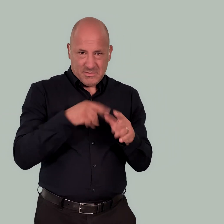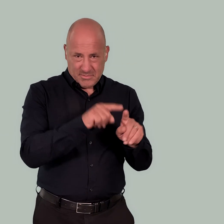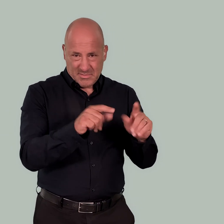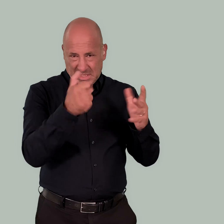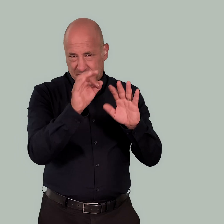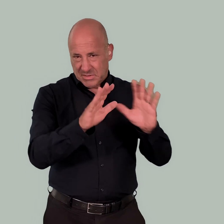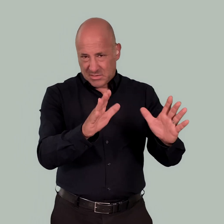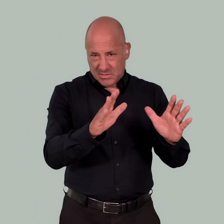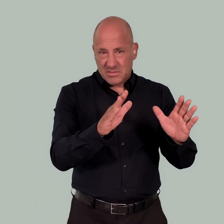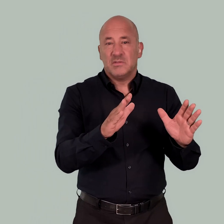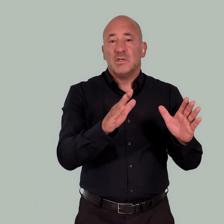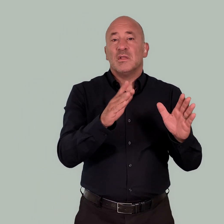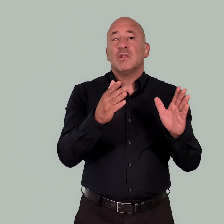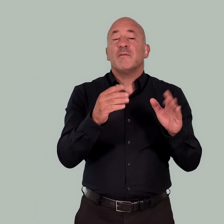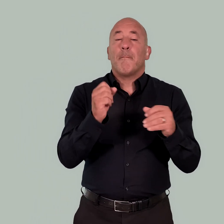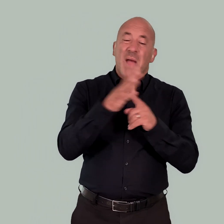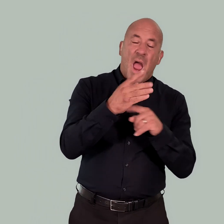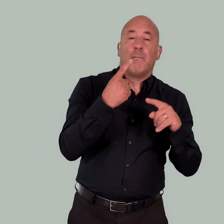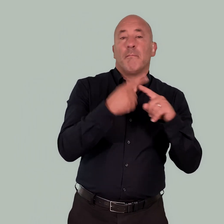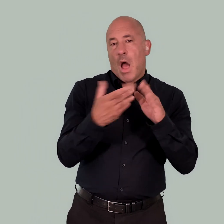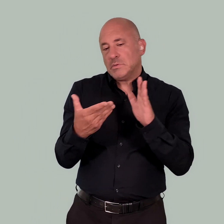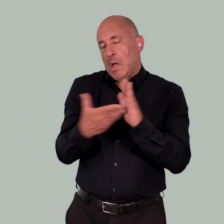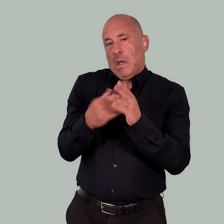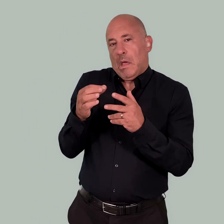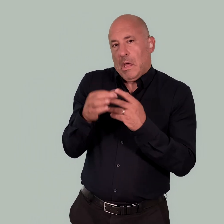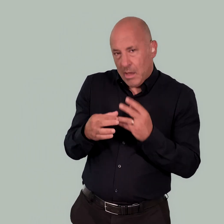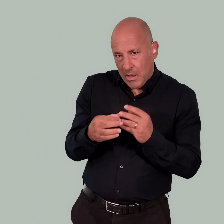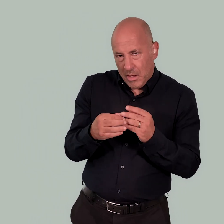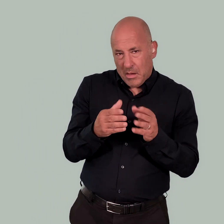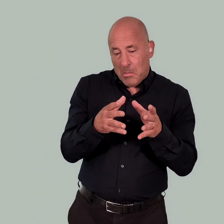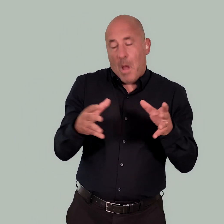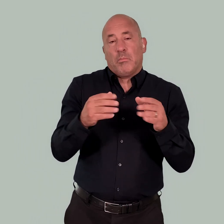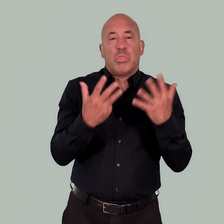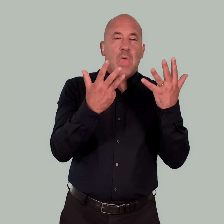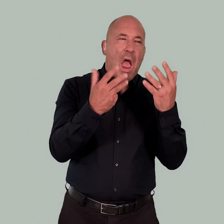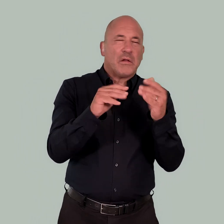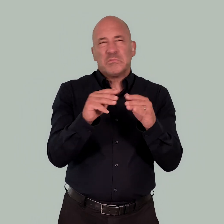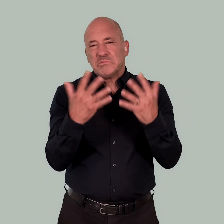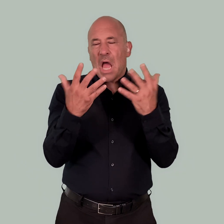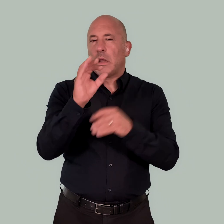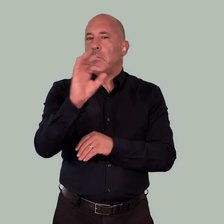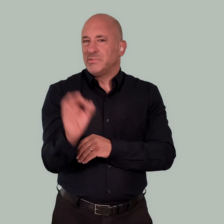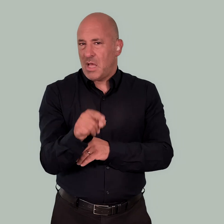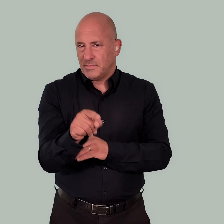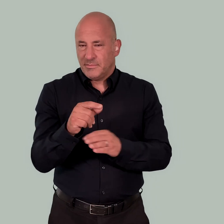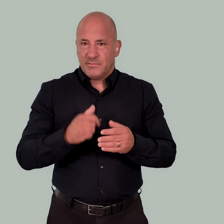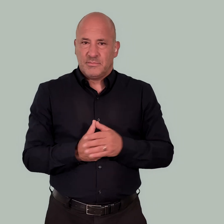have a musculoskeletal primary condition throughout the period, rising to 9 to 10 per cent when taking account of secondary conditions.